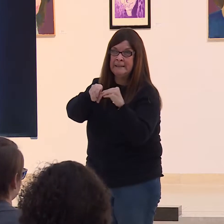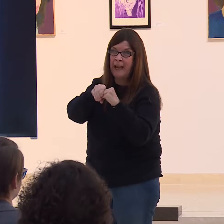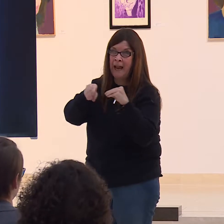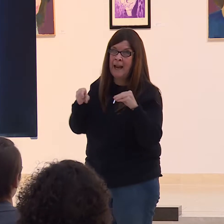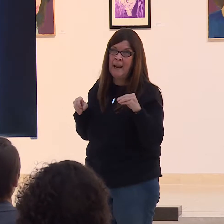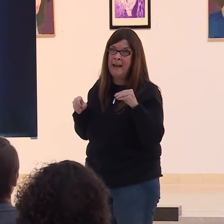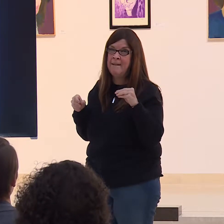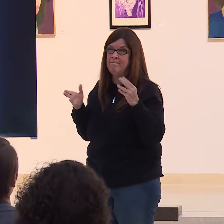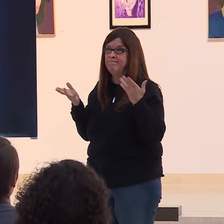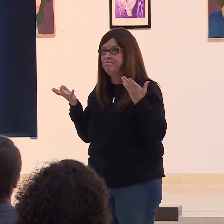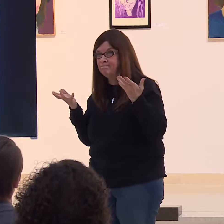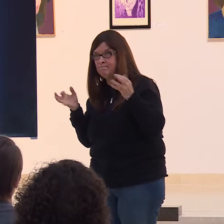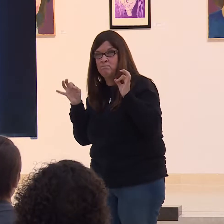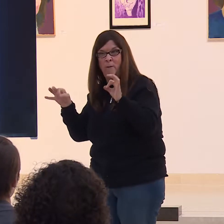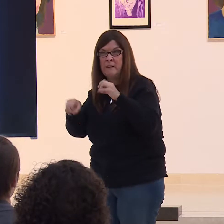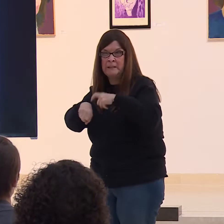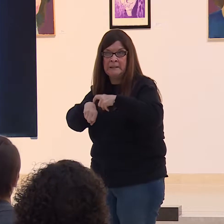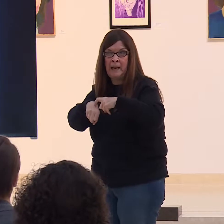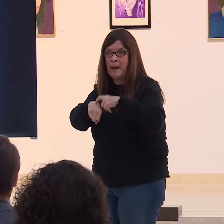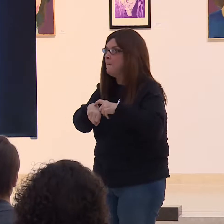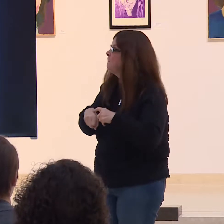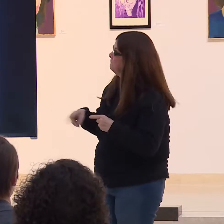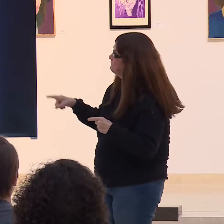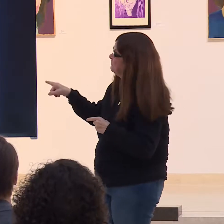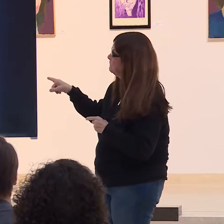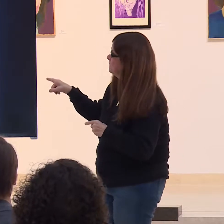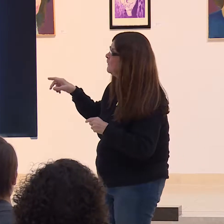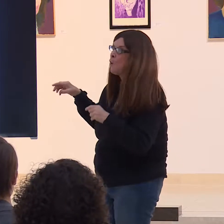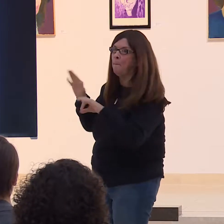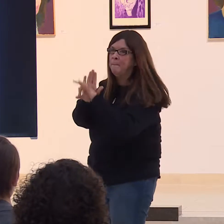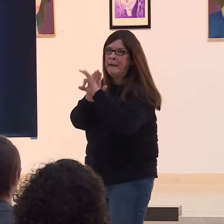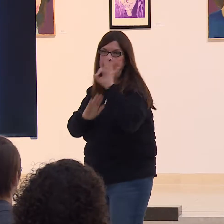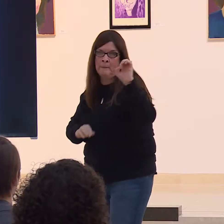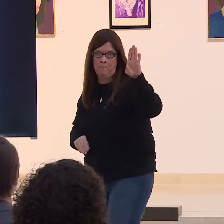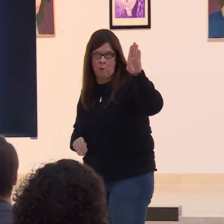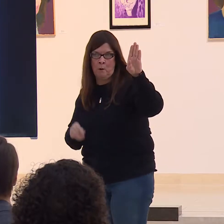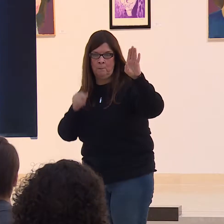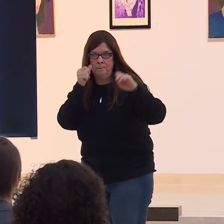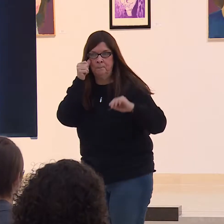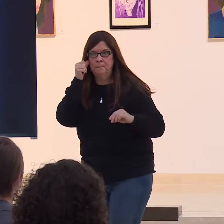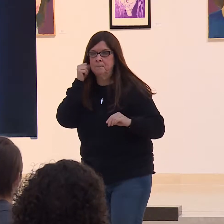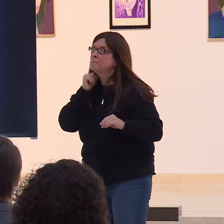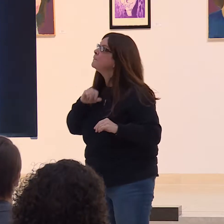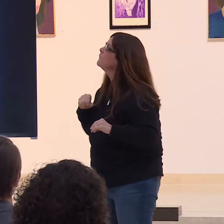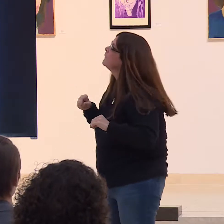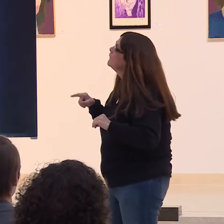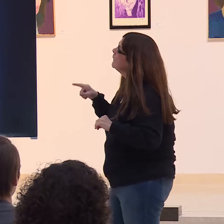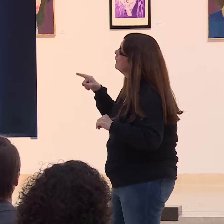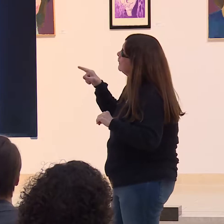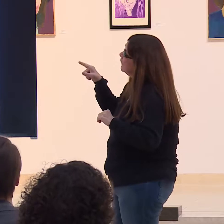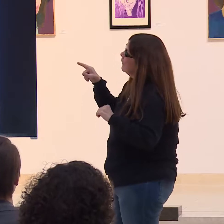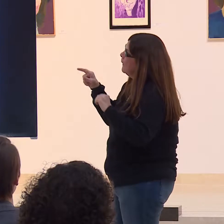People tend to hibernate in the winter, have a lot of time in the home to make the art, so I thought this would be a good month